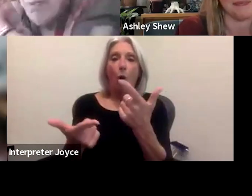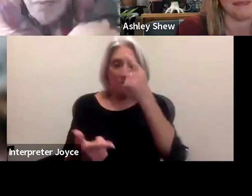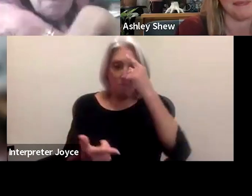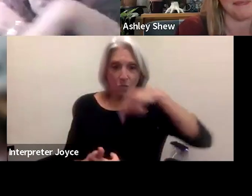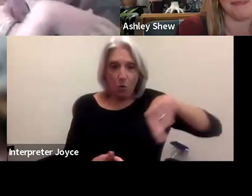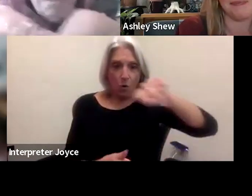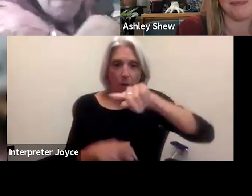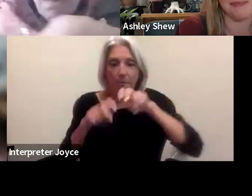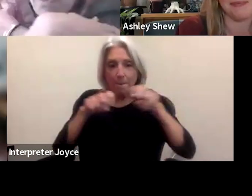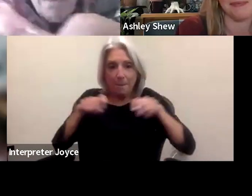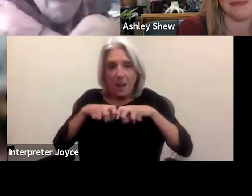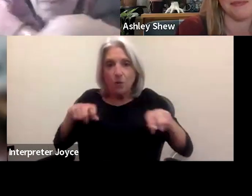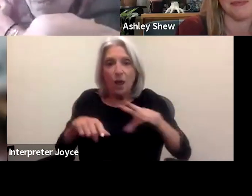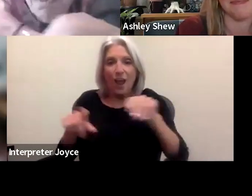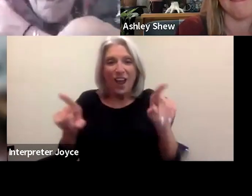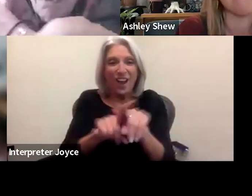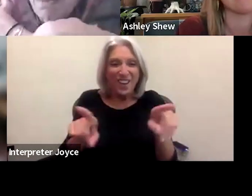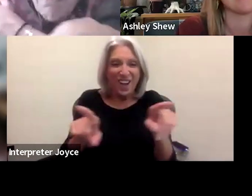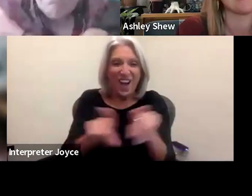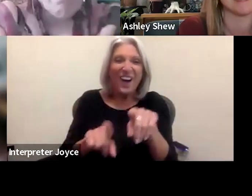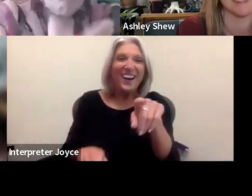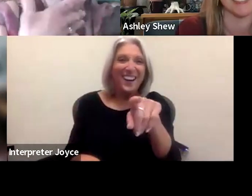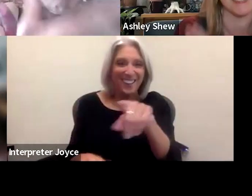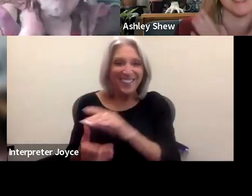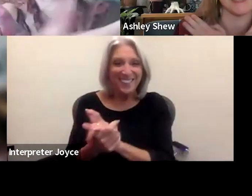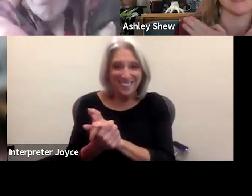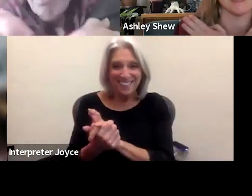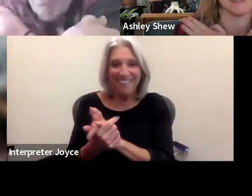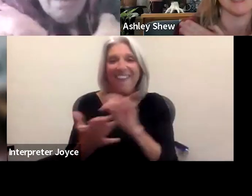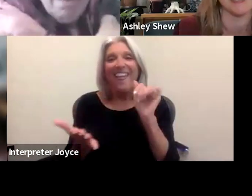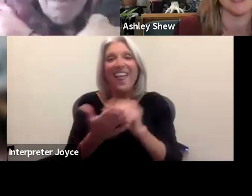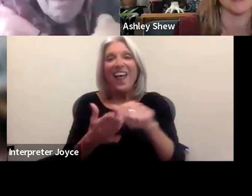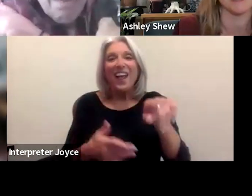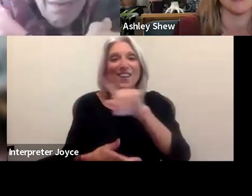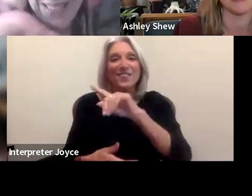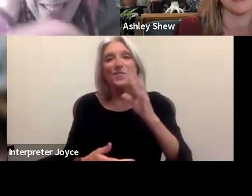and also all the volunteers in the background and our interpreters.